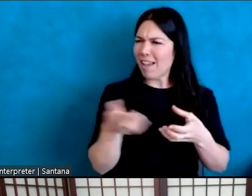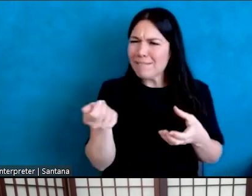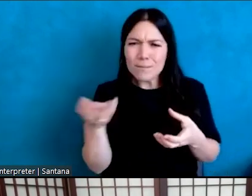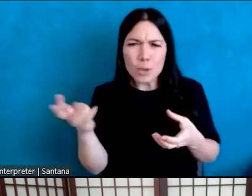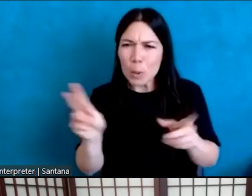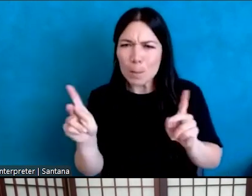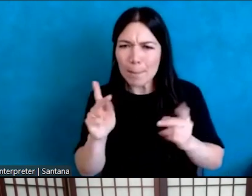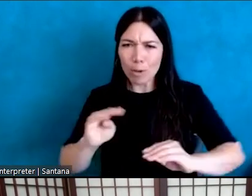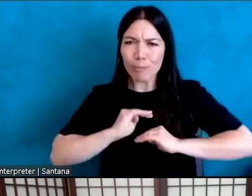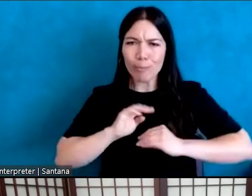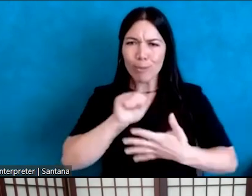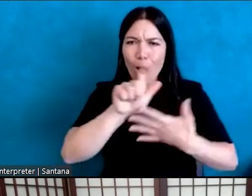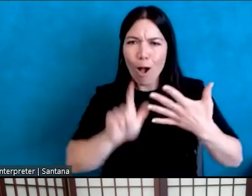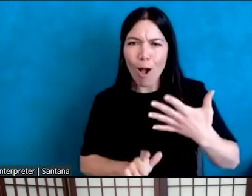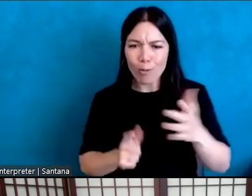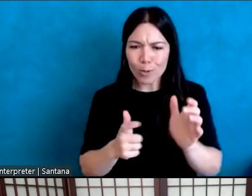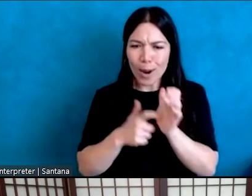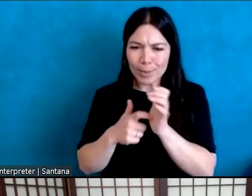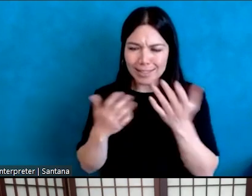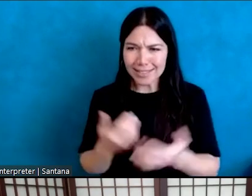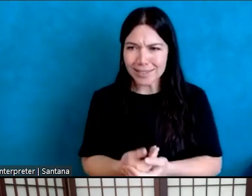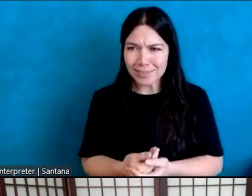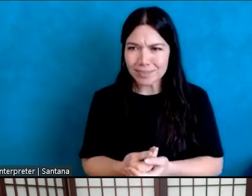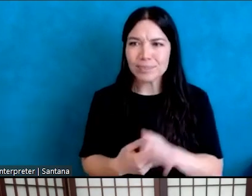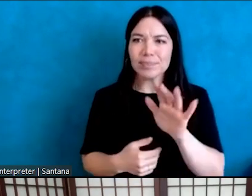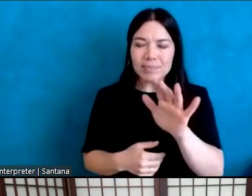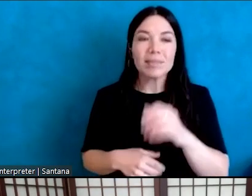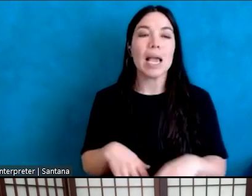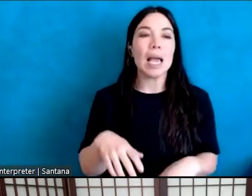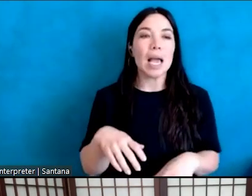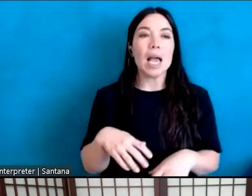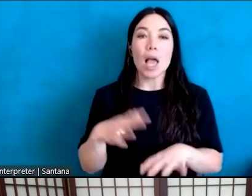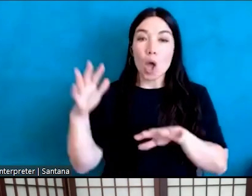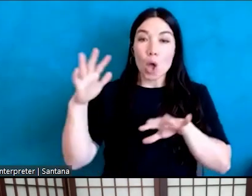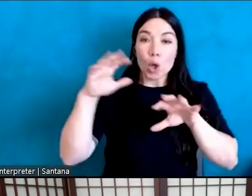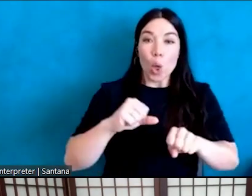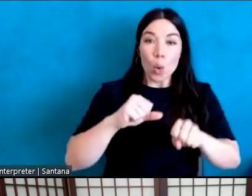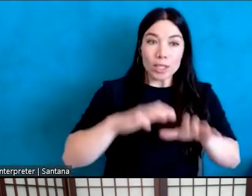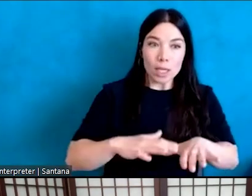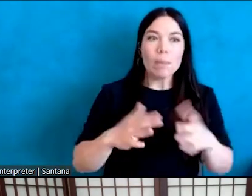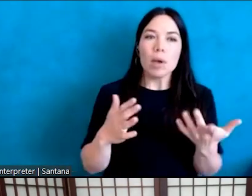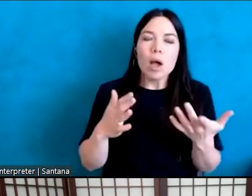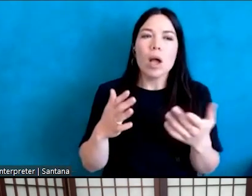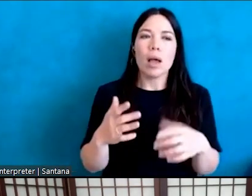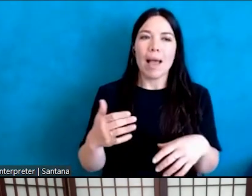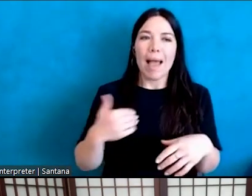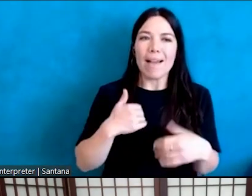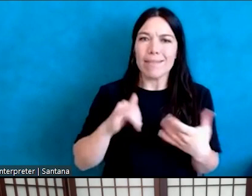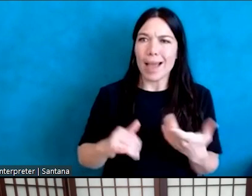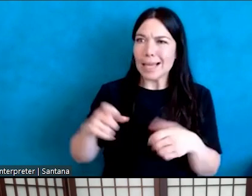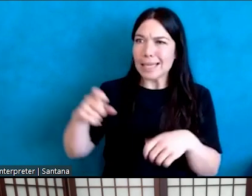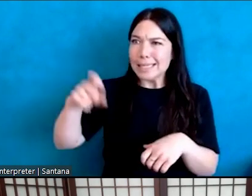And settler colonialism at its core includes imposition and naturalization of settlers needs, power structures and beliefs, and knowledge systems.